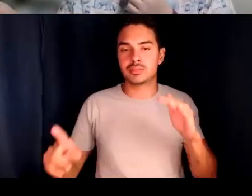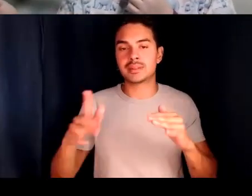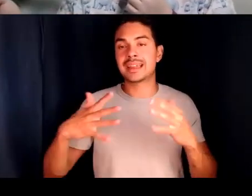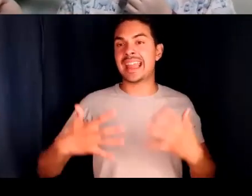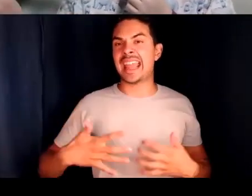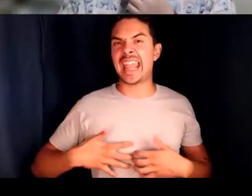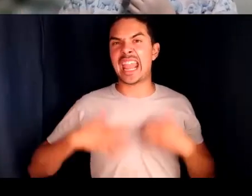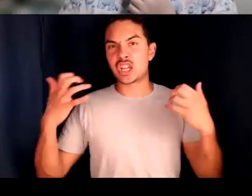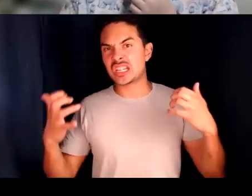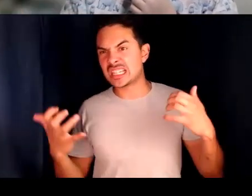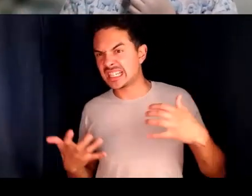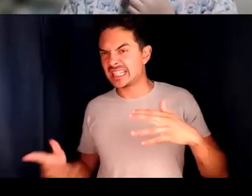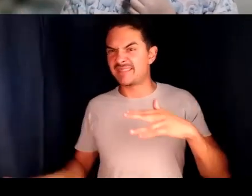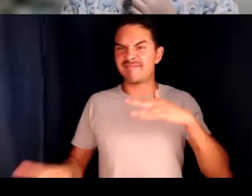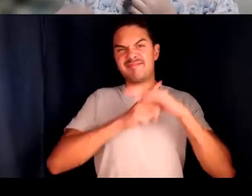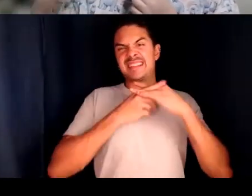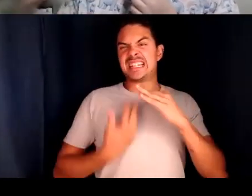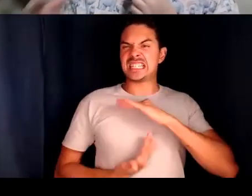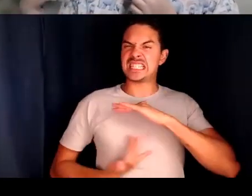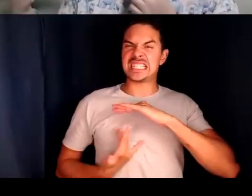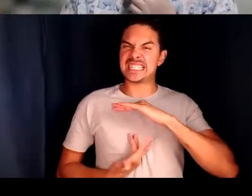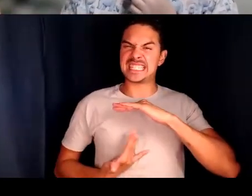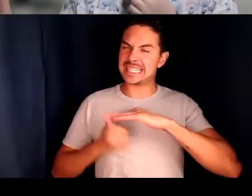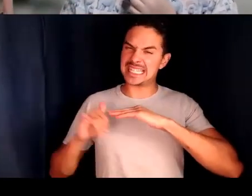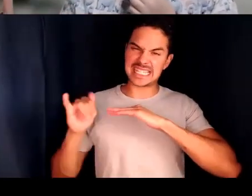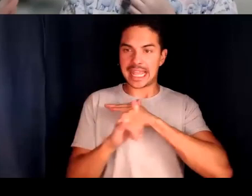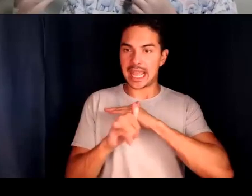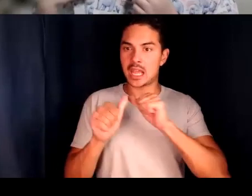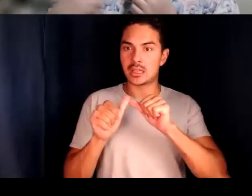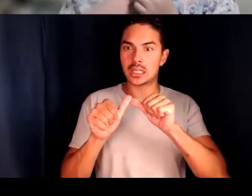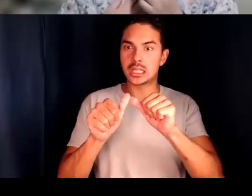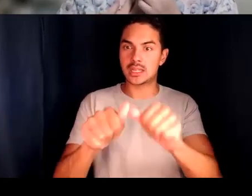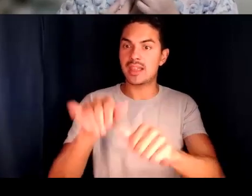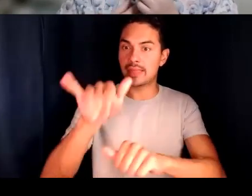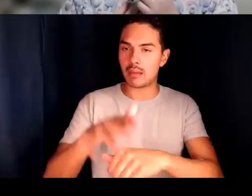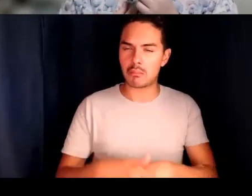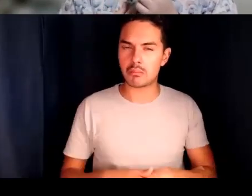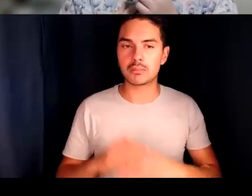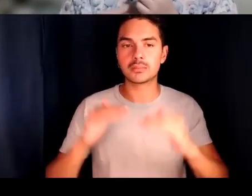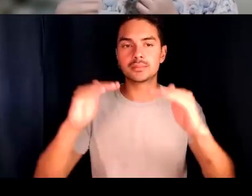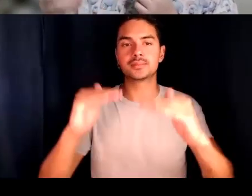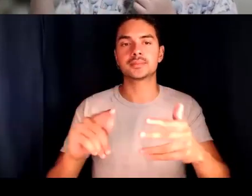Numbness, a lack of visible emotional response. So somebody may be feeling an emotion,